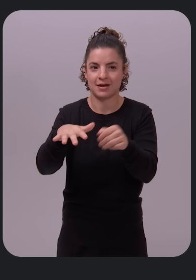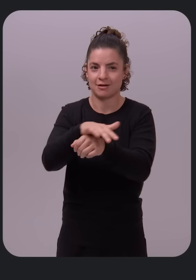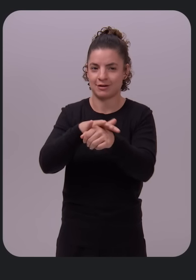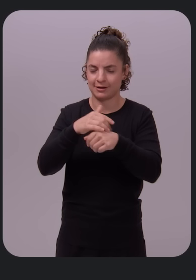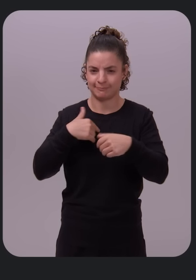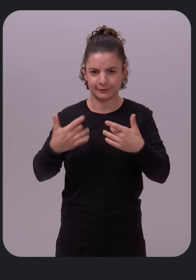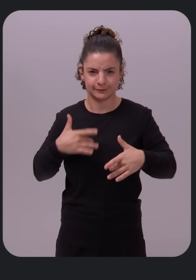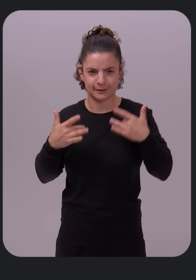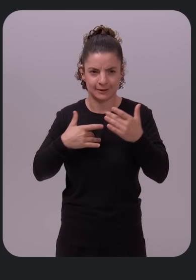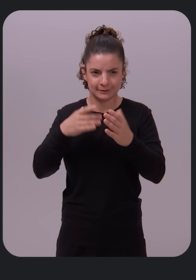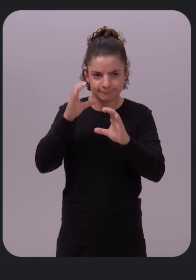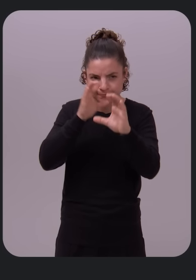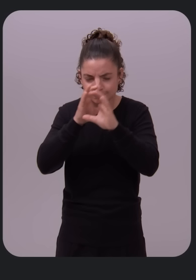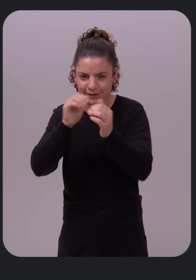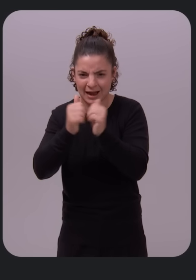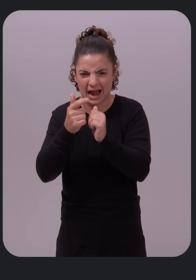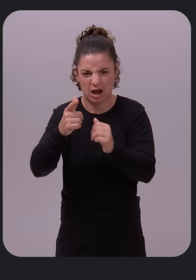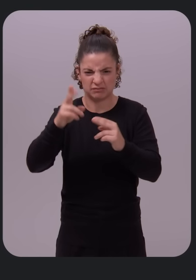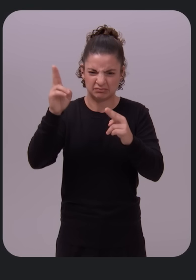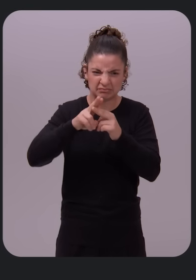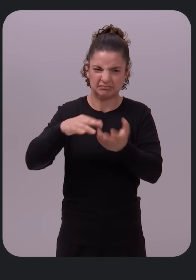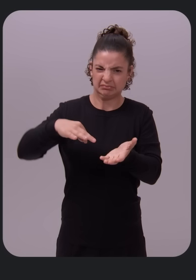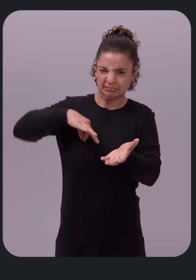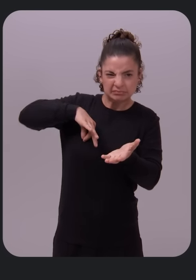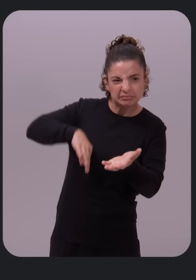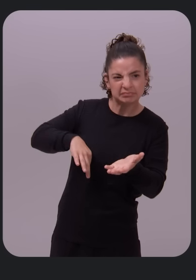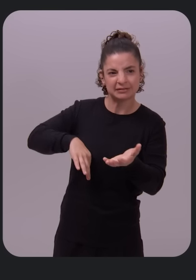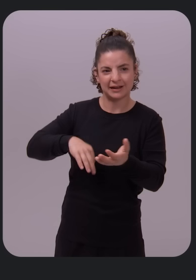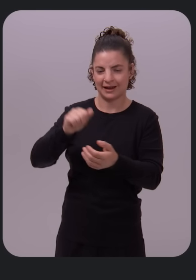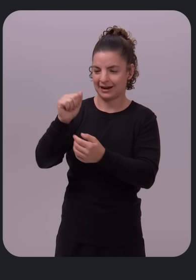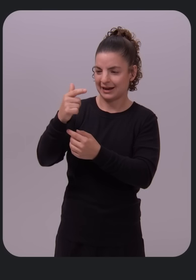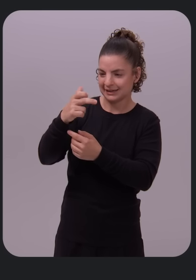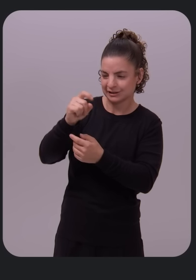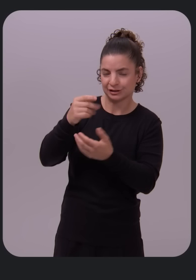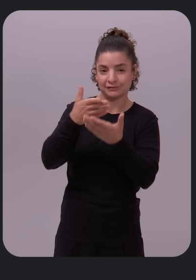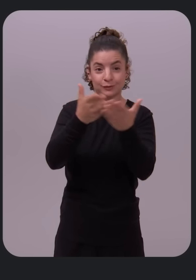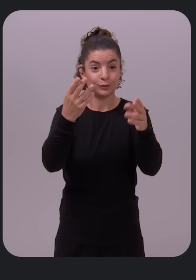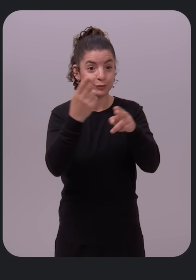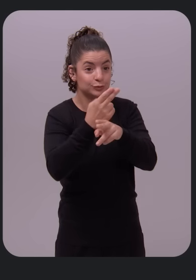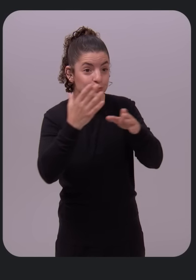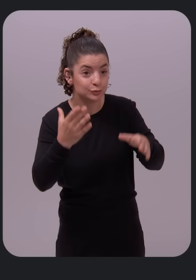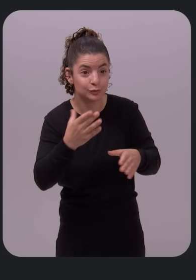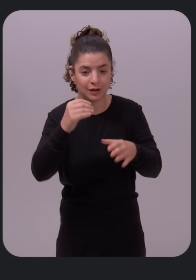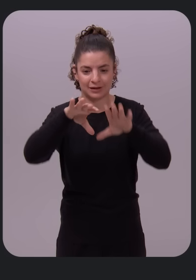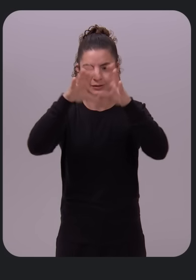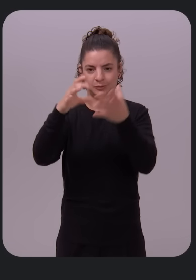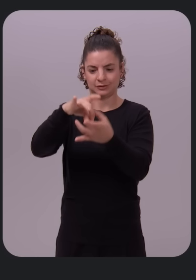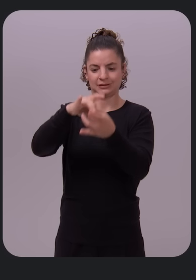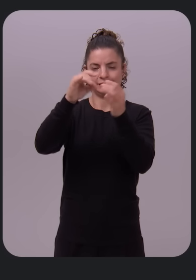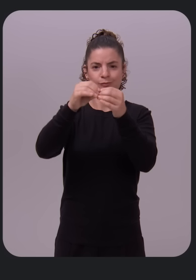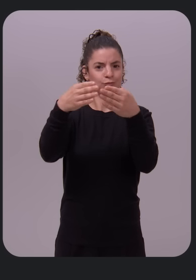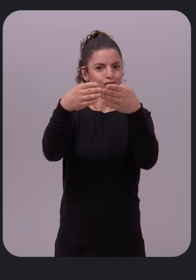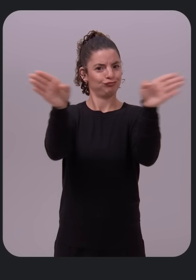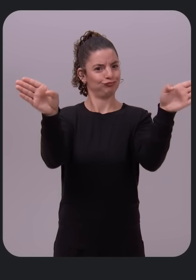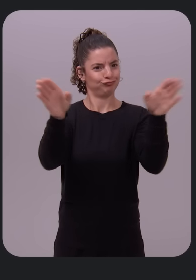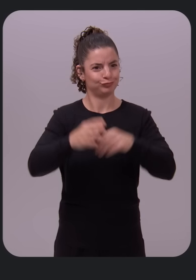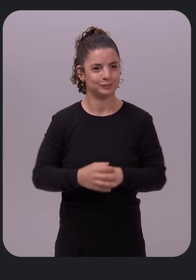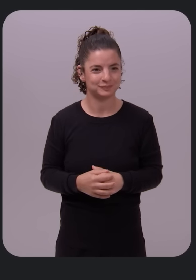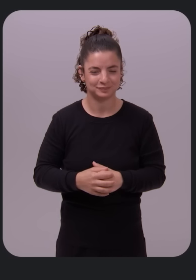are excited to explore how best to bring the benefits of agents to users, and the ecosystem more broadly.